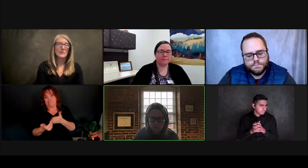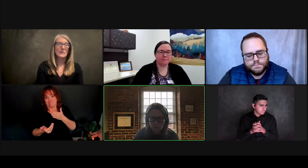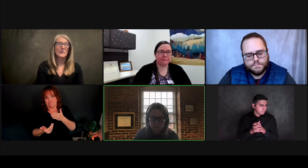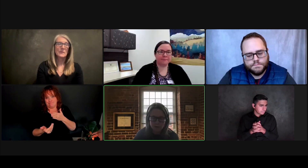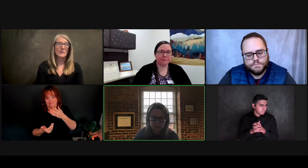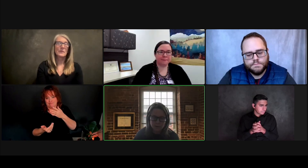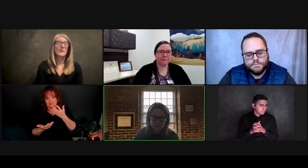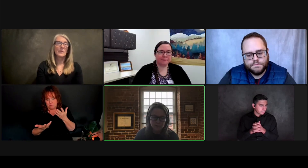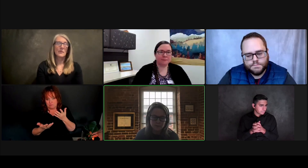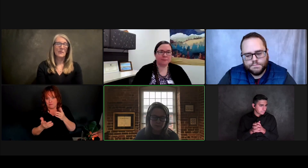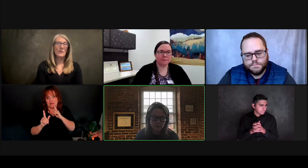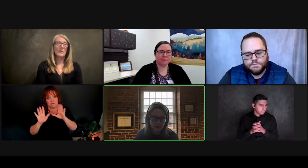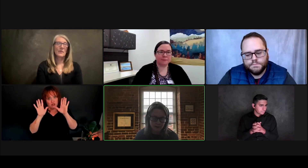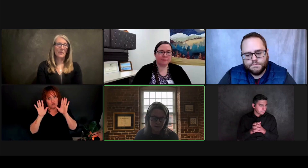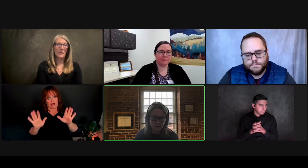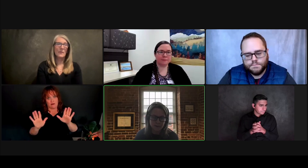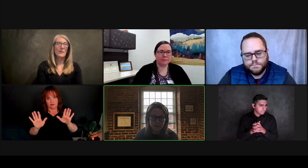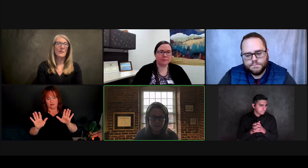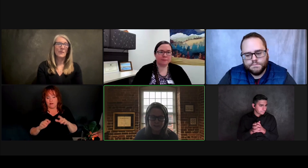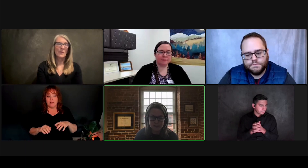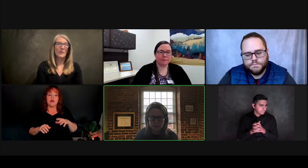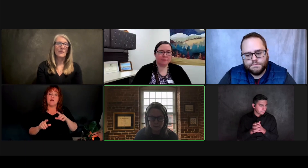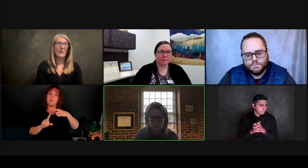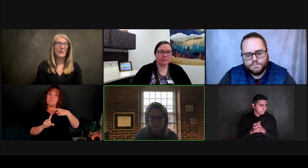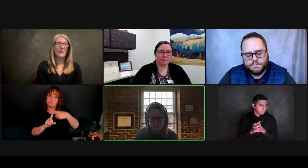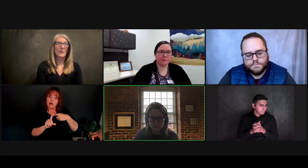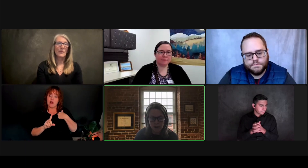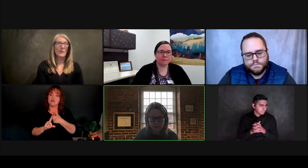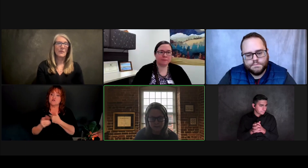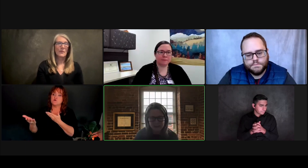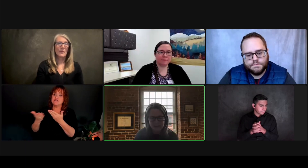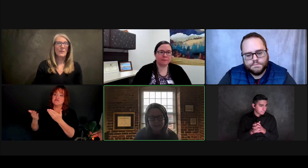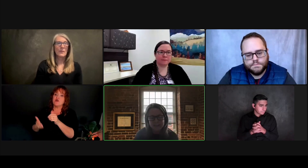Of course, we also serve our other USG schools as well.